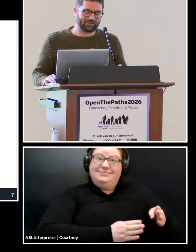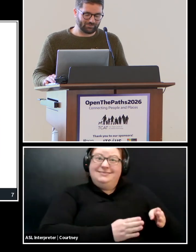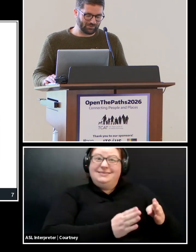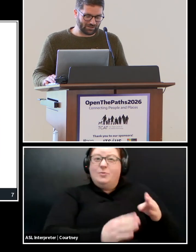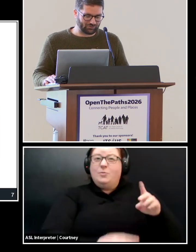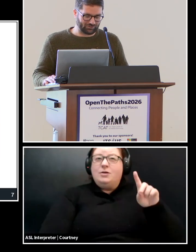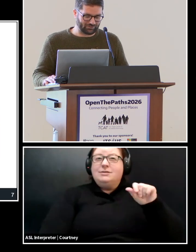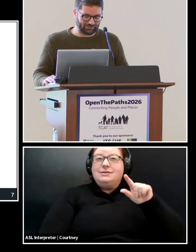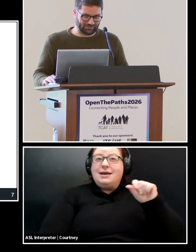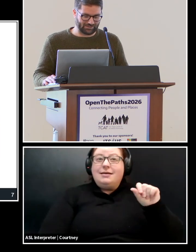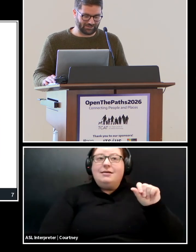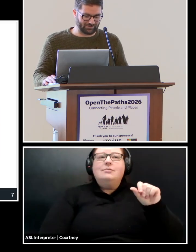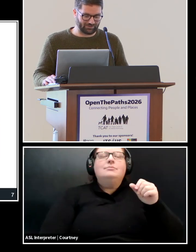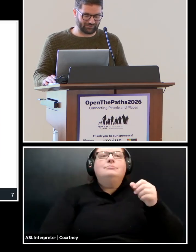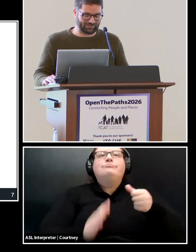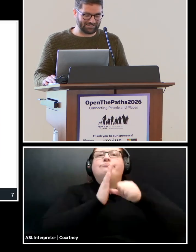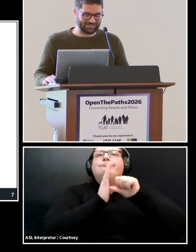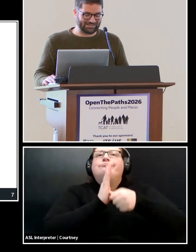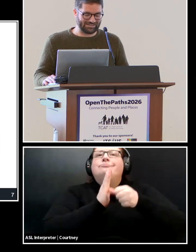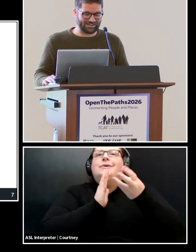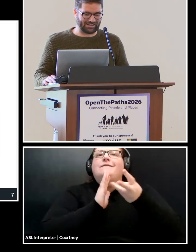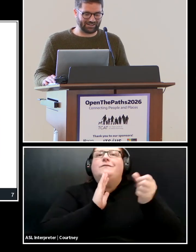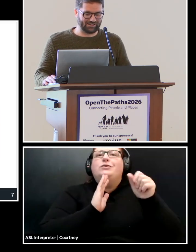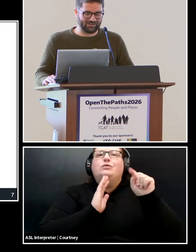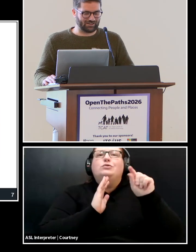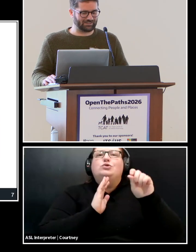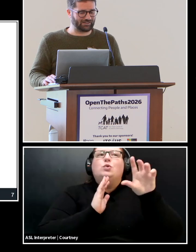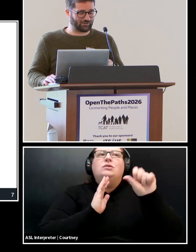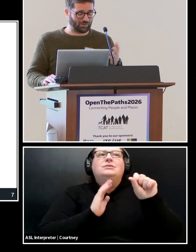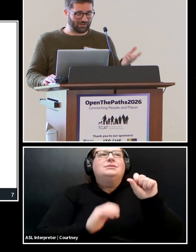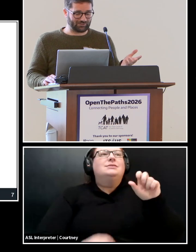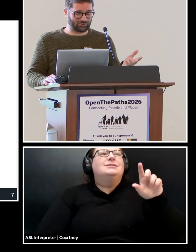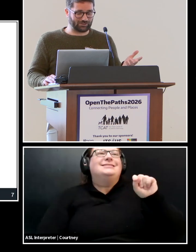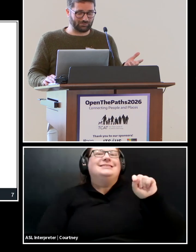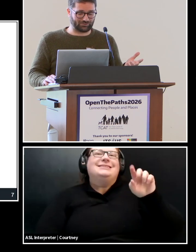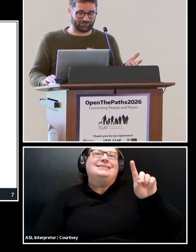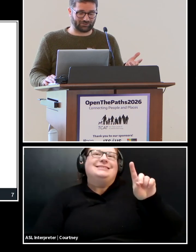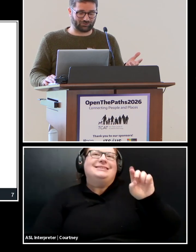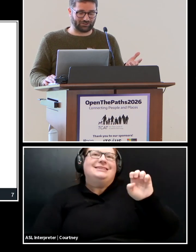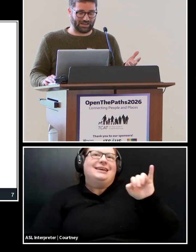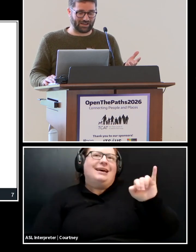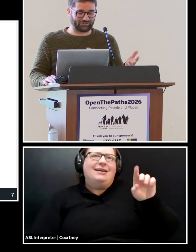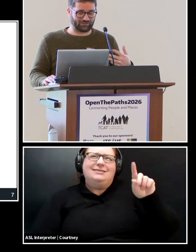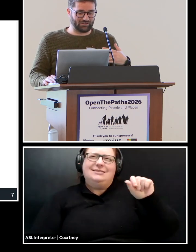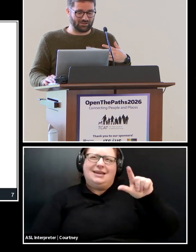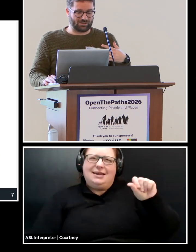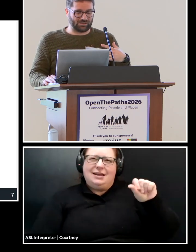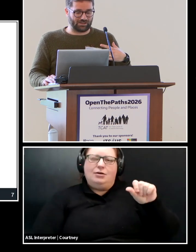have already been mentioned. Uh there's the TDEI uh data repository which essentially has